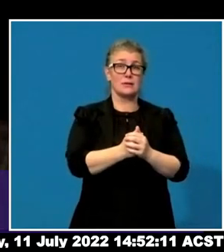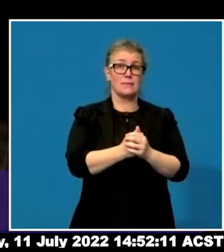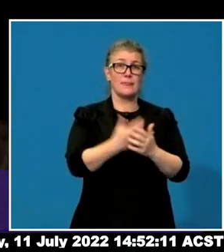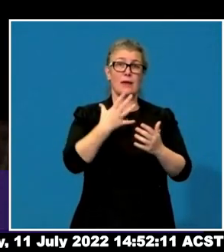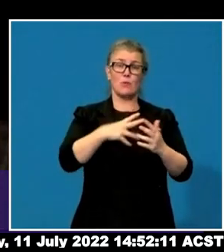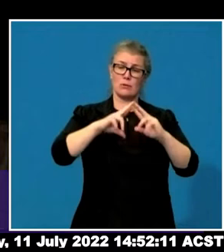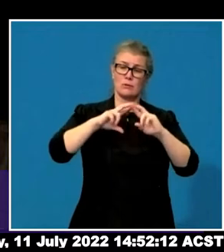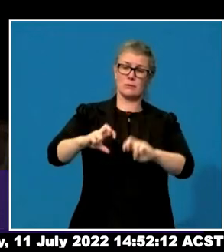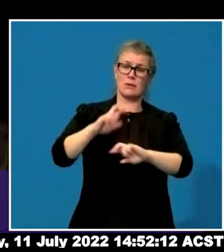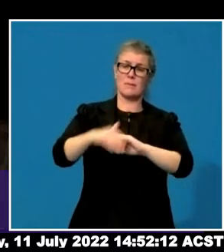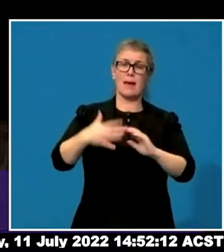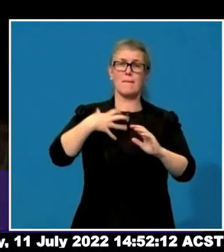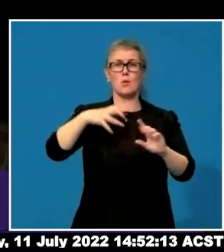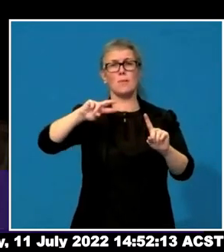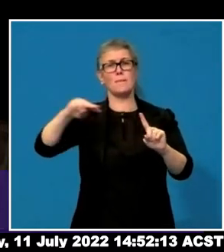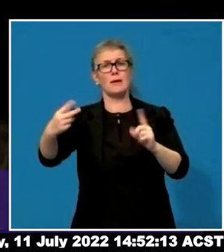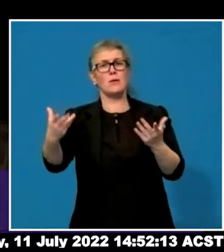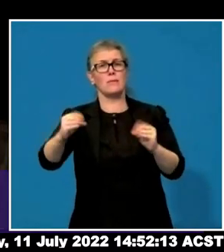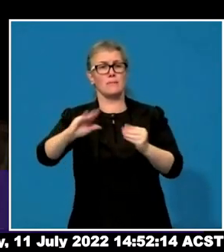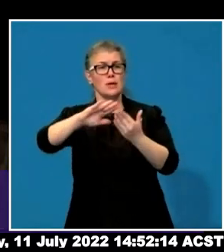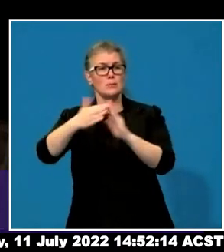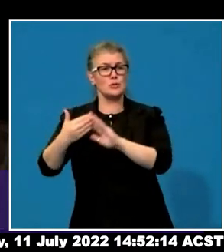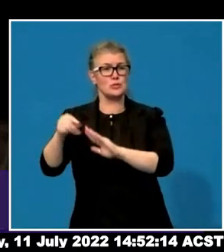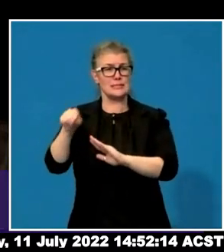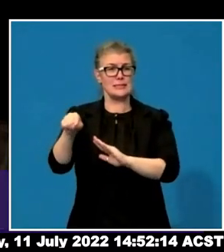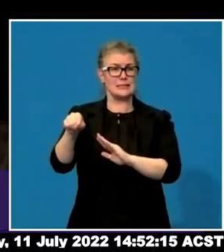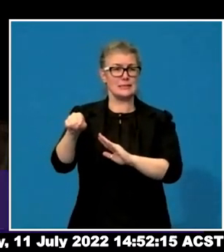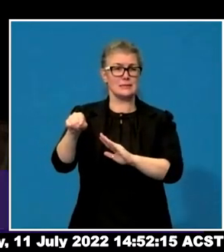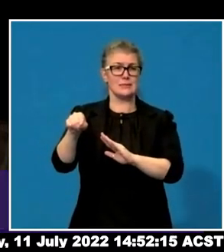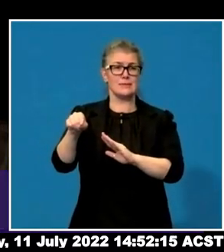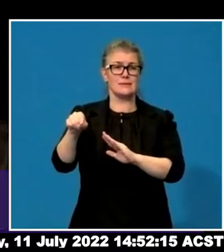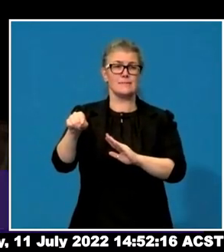perspective. I know that mightn't mean that some individuals lose some choice and